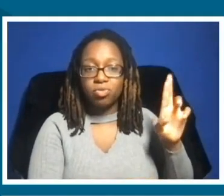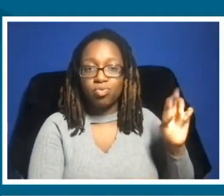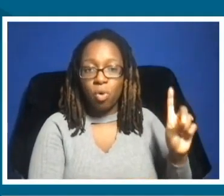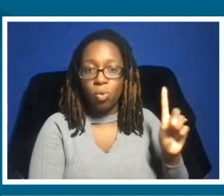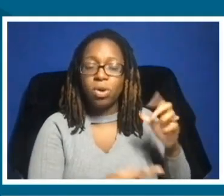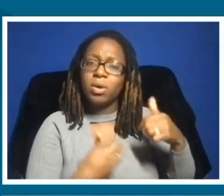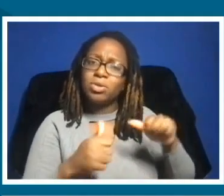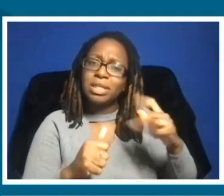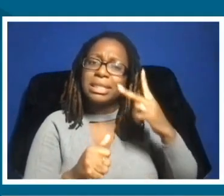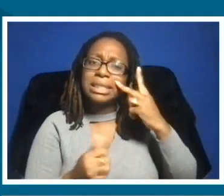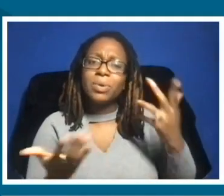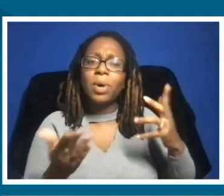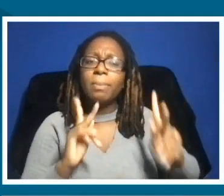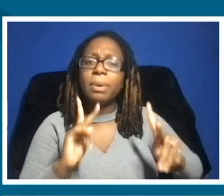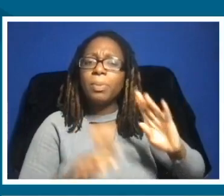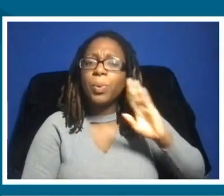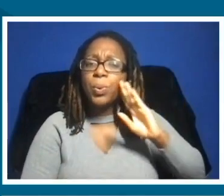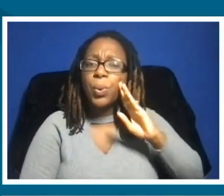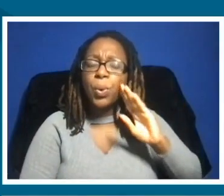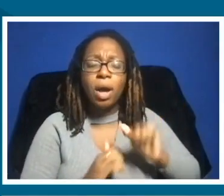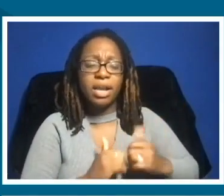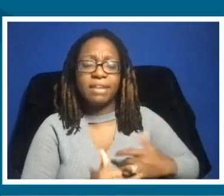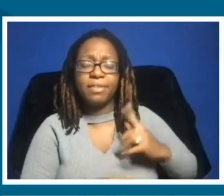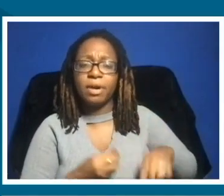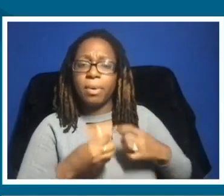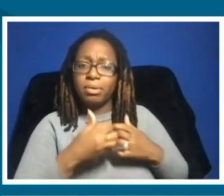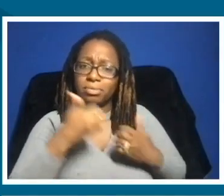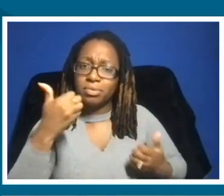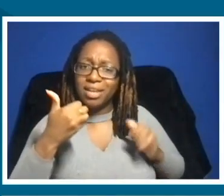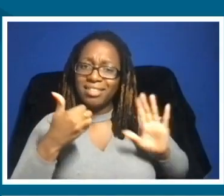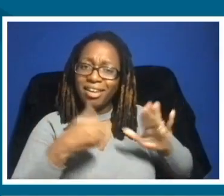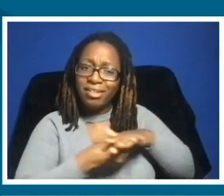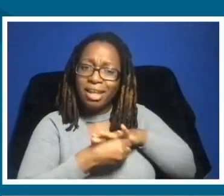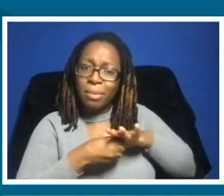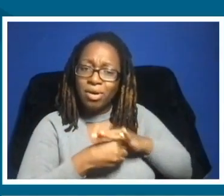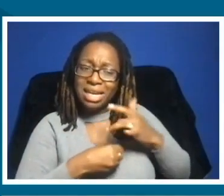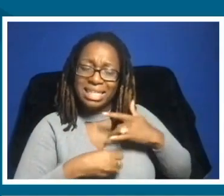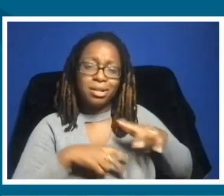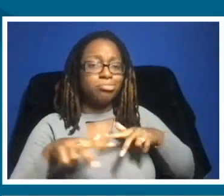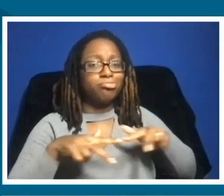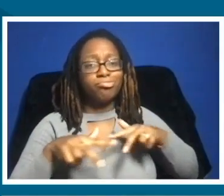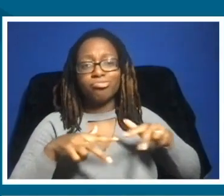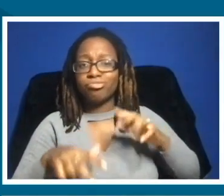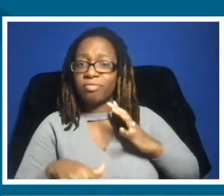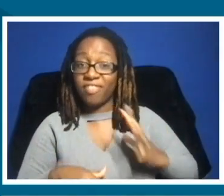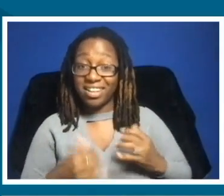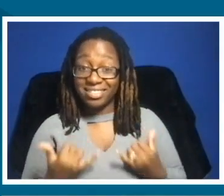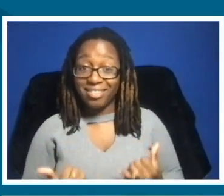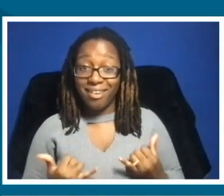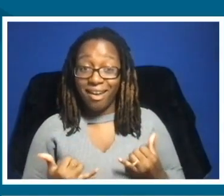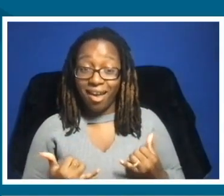how they felt about segregation in the very neighborhood they walk freely among today